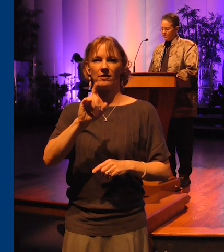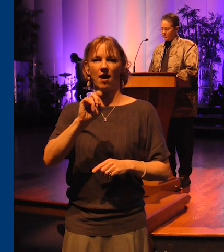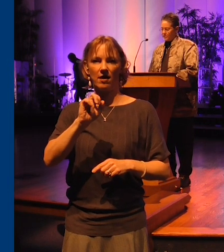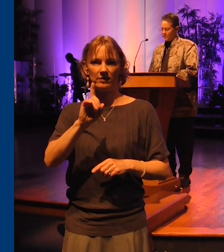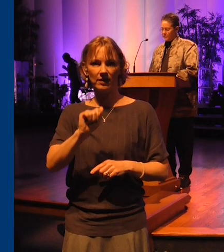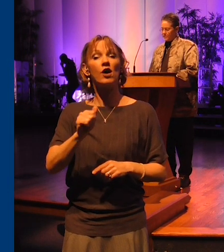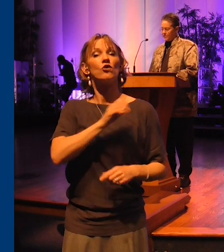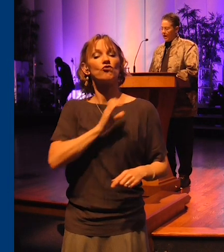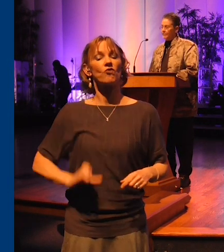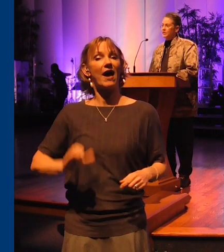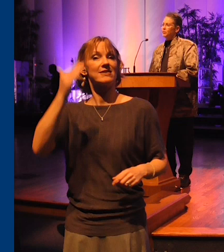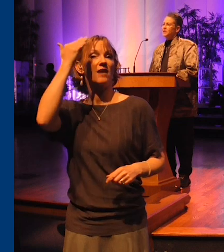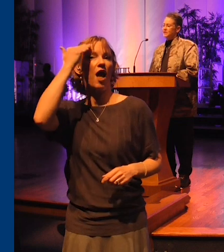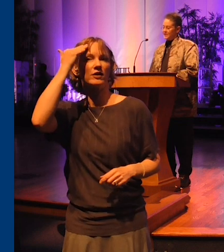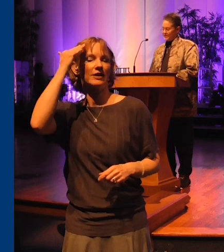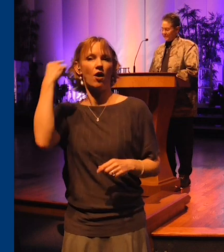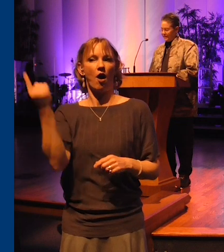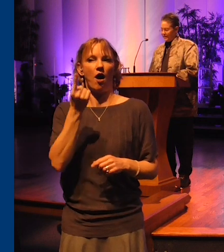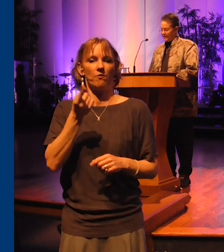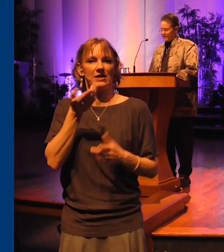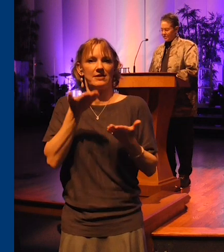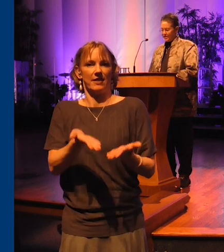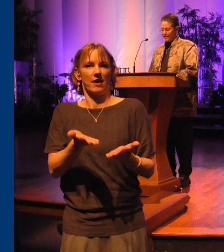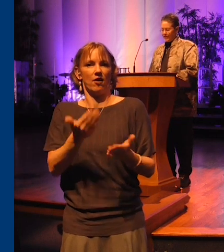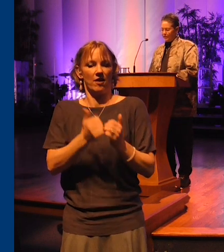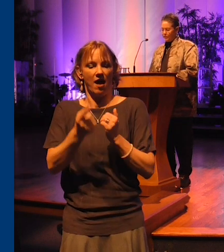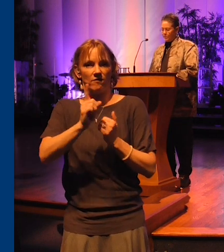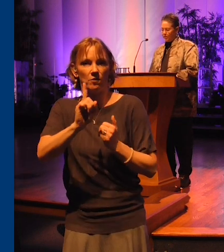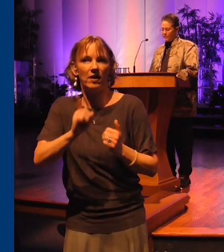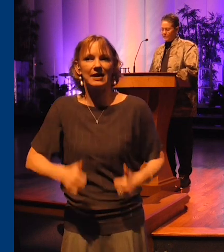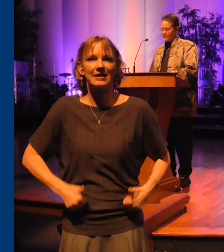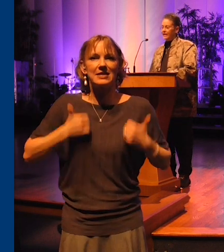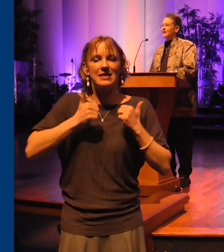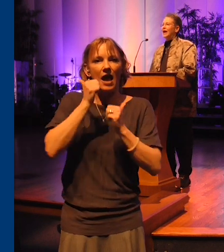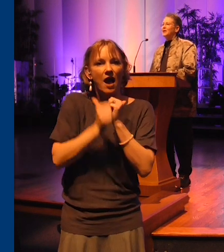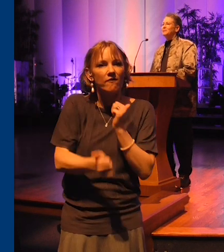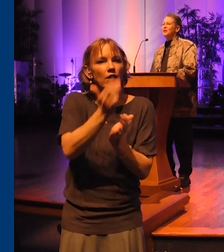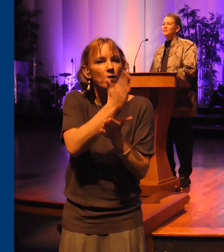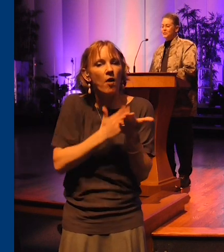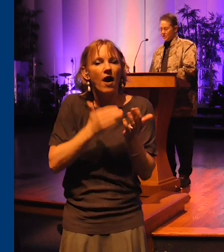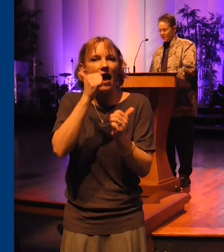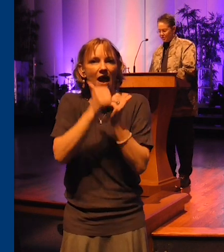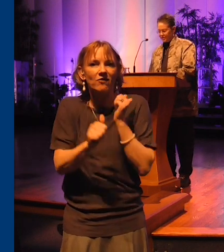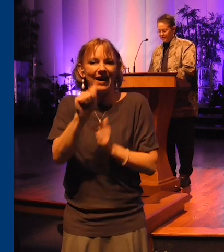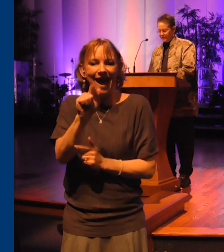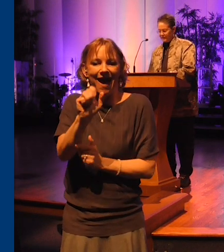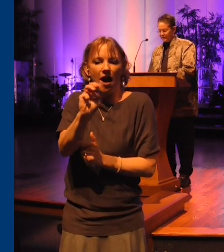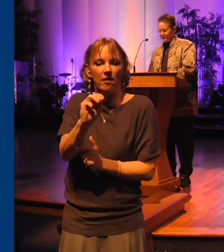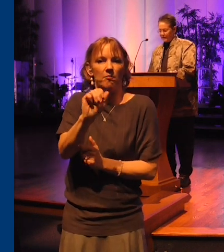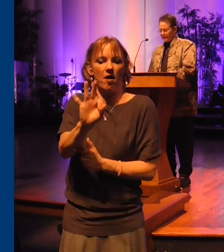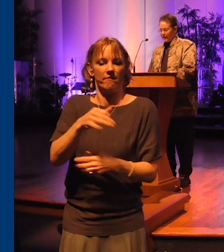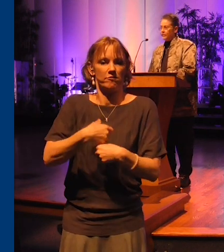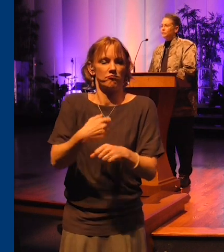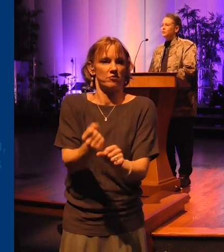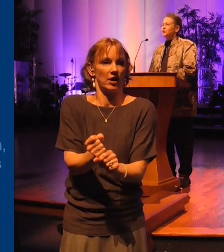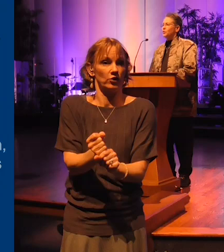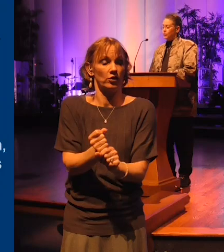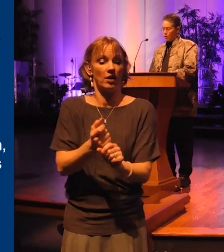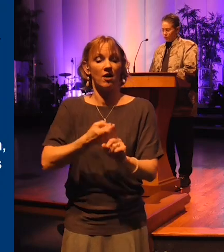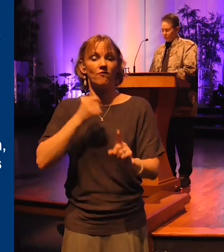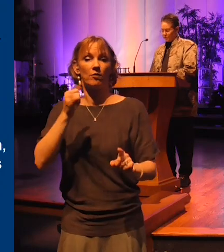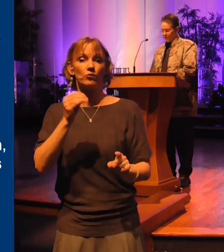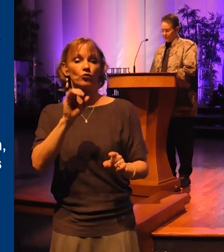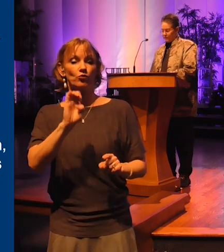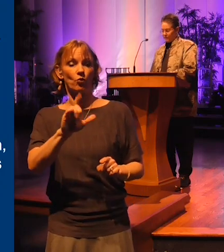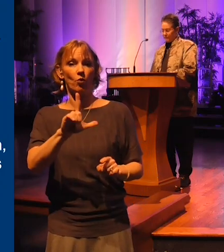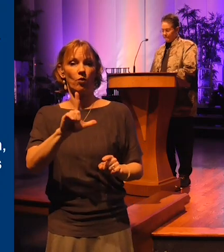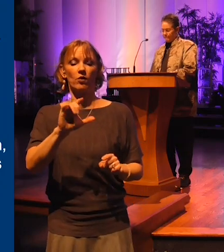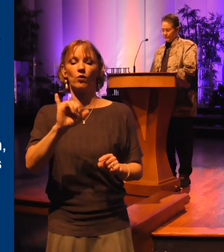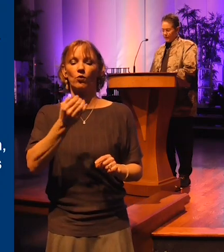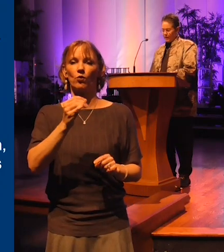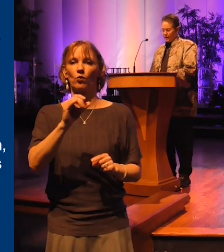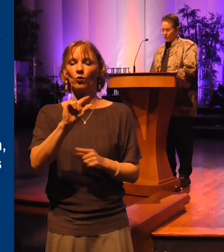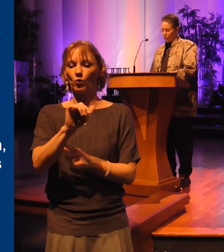is omnipresent existing in every part and atom of creation and from Joel Goldsmith the Christ is not